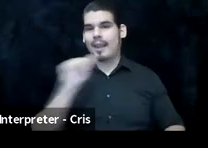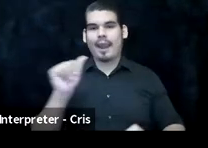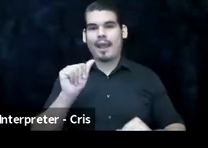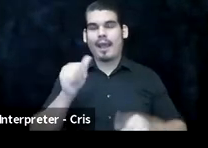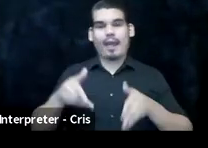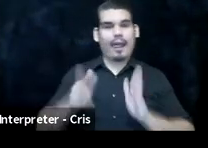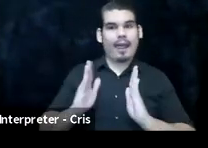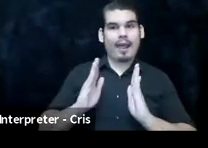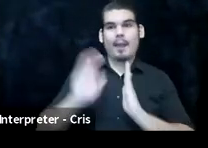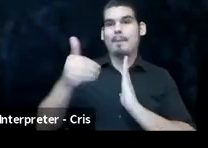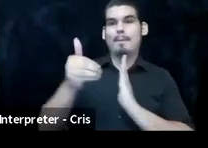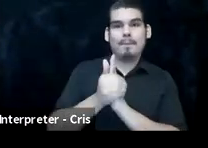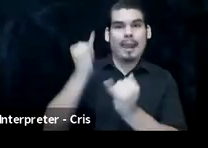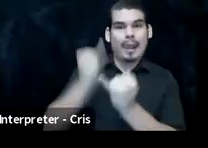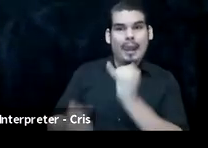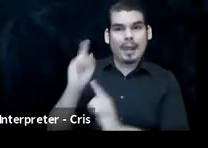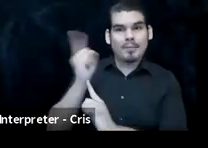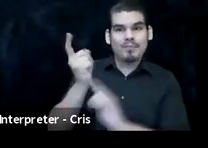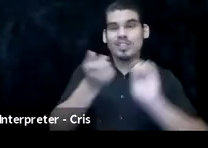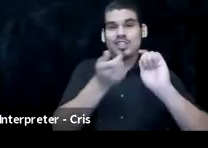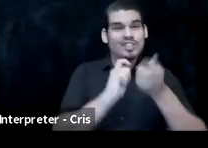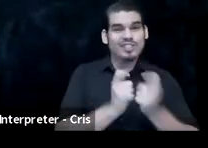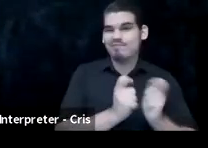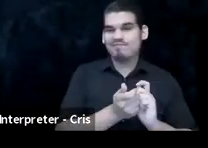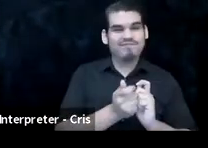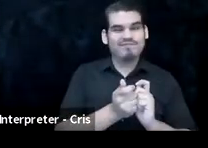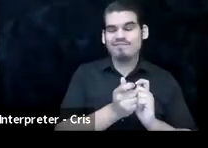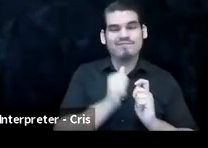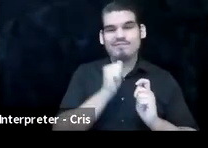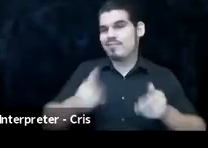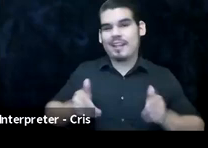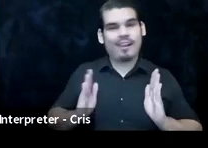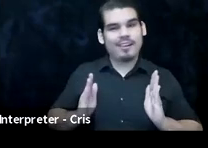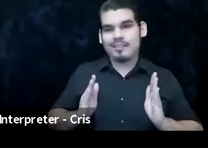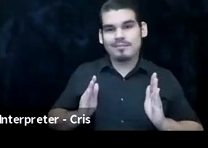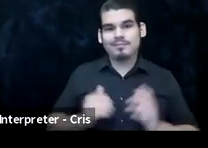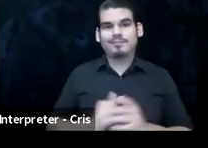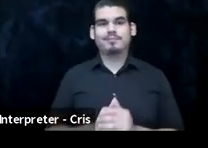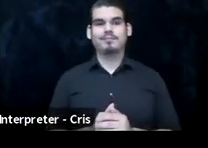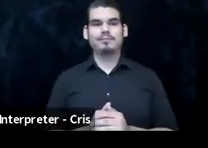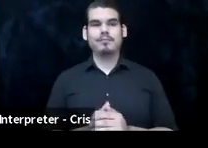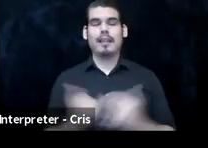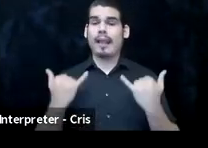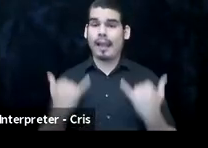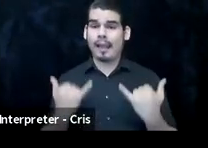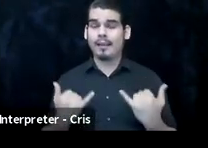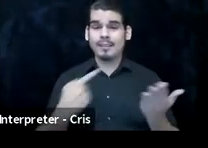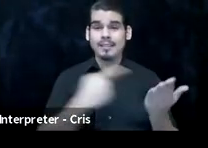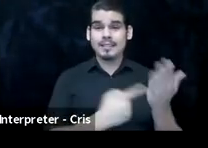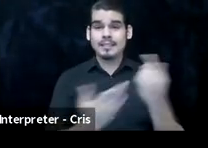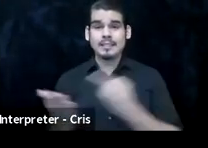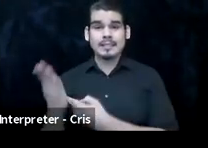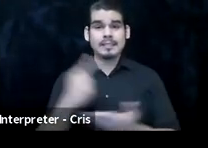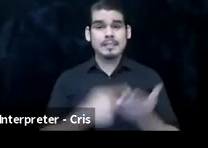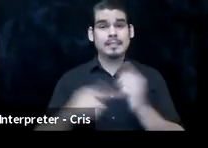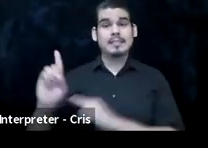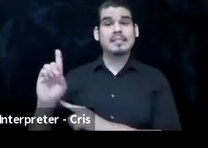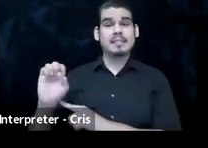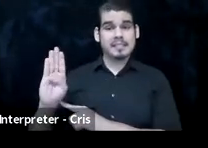Katherine Squire: Right, so now we're really going to get into what is the debate process and all the questions that you may have about that some important rules about the participation.